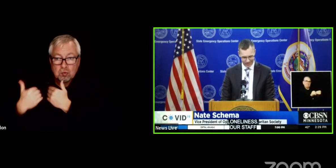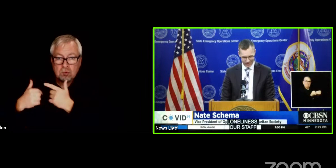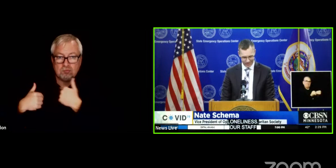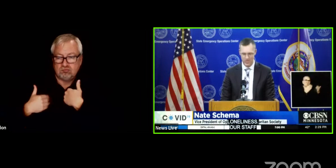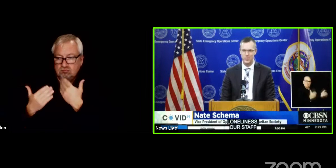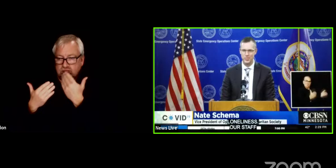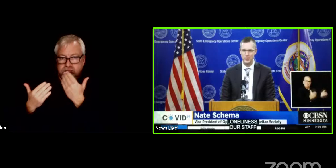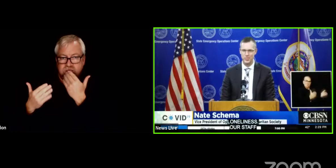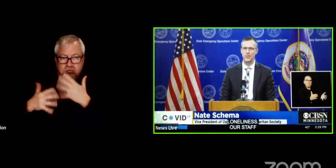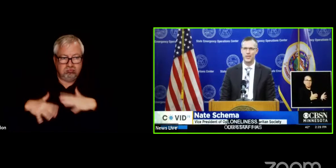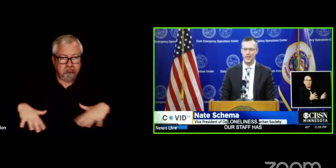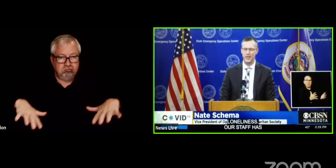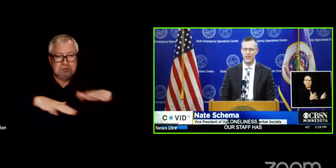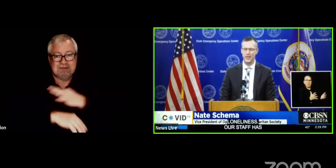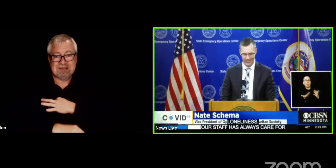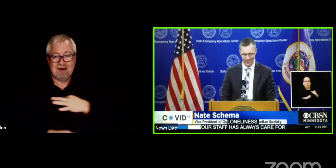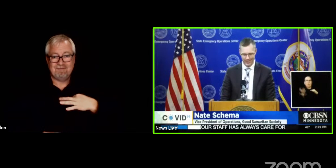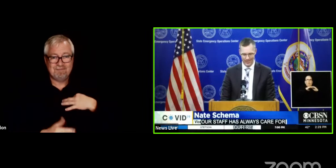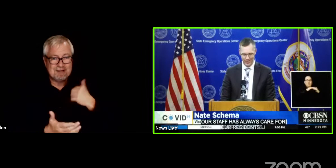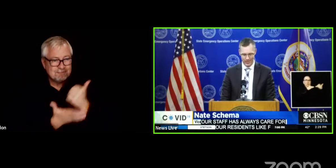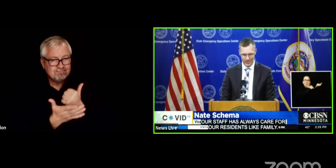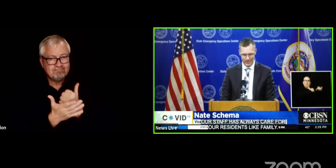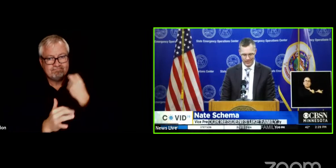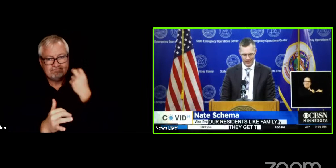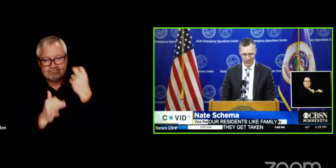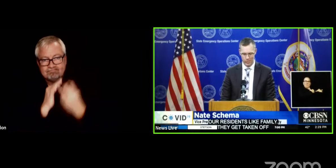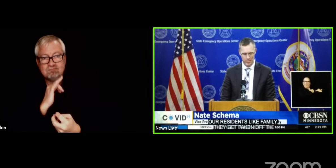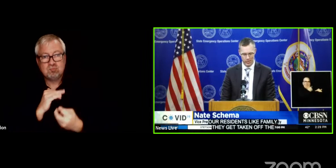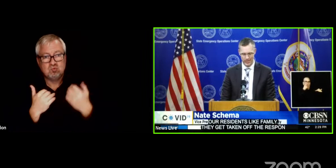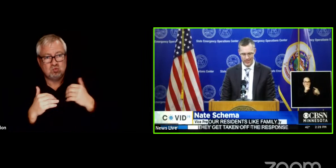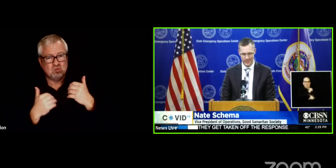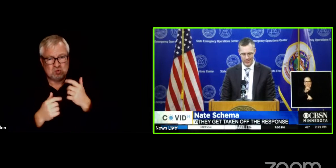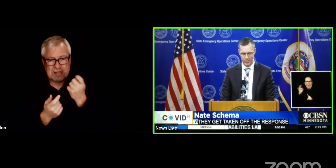JUMPED IN TO DO A LITTLE BIT OF EVERYTHING. THEY'VE CELEBRATED BIRTHDAYS, THE BIRTH